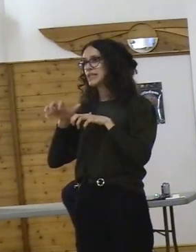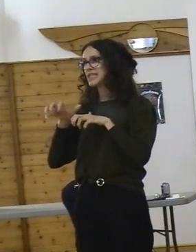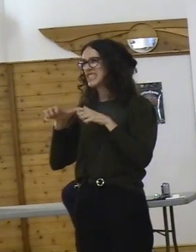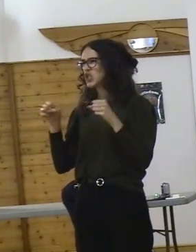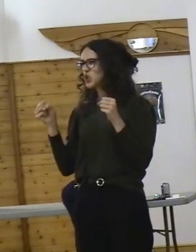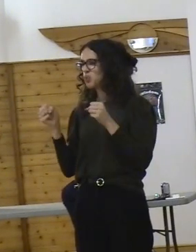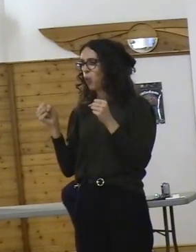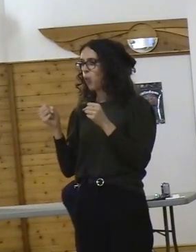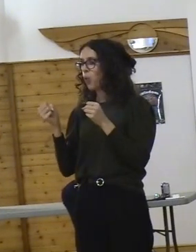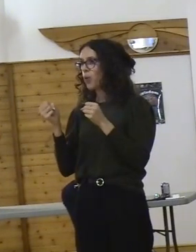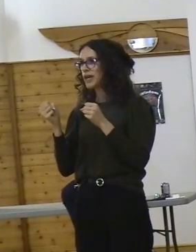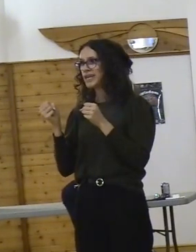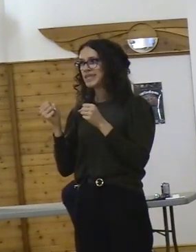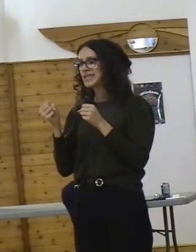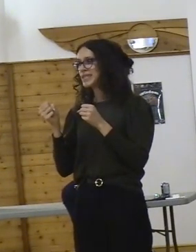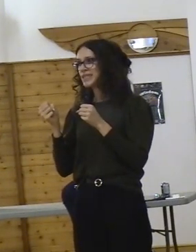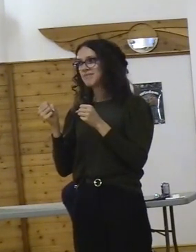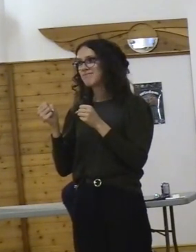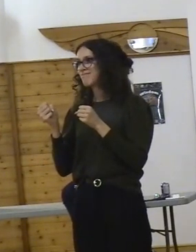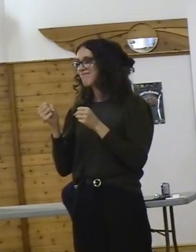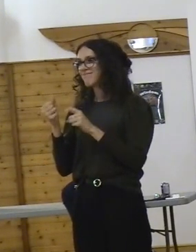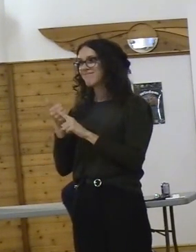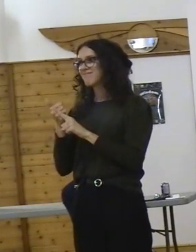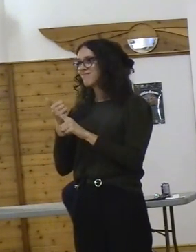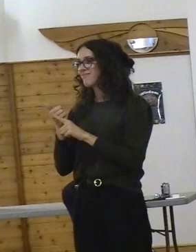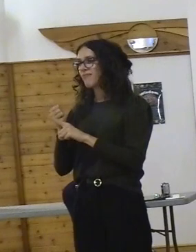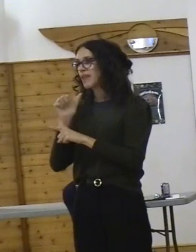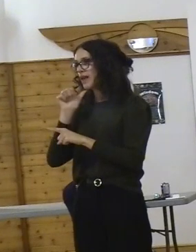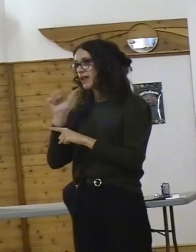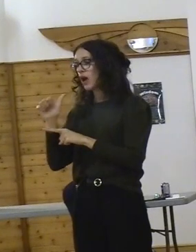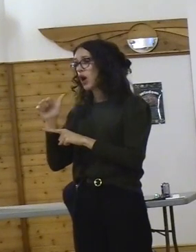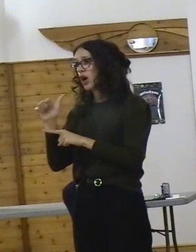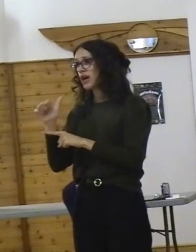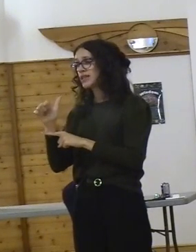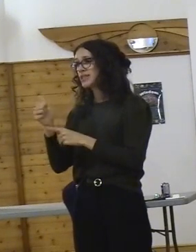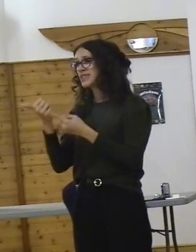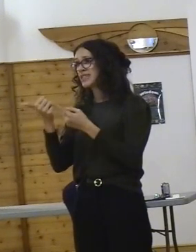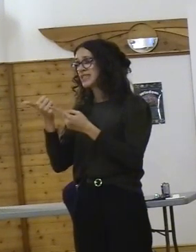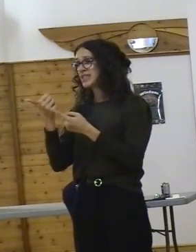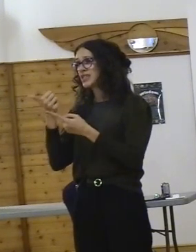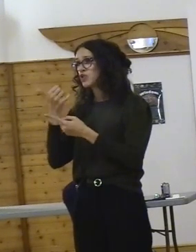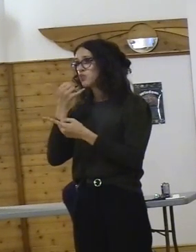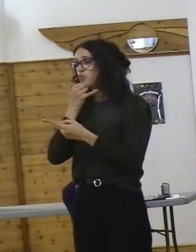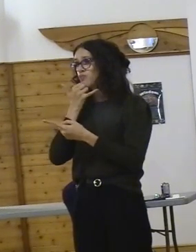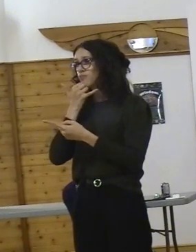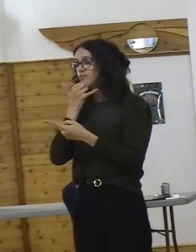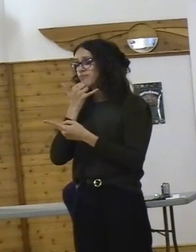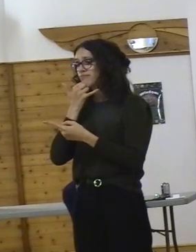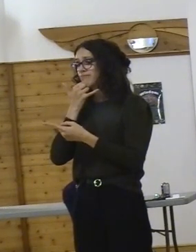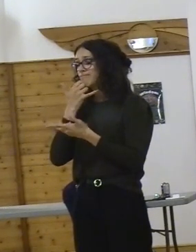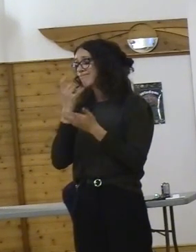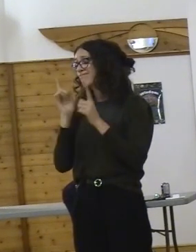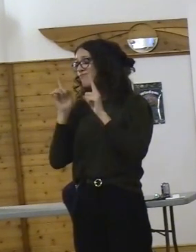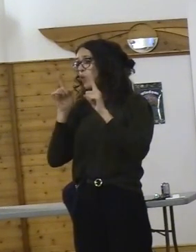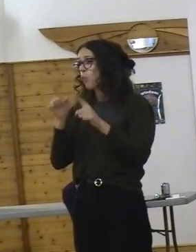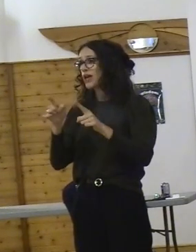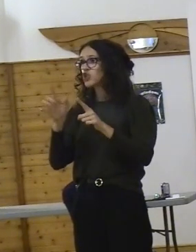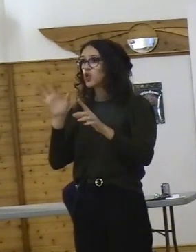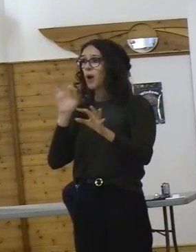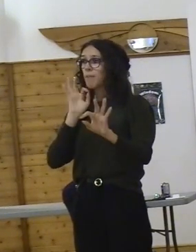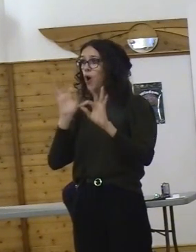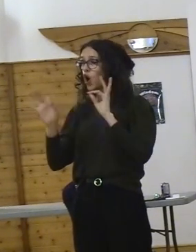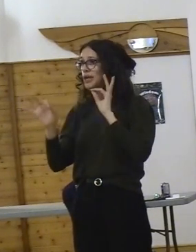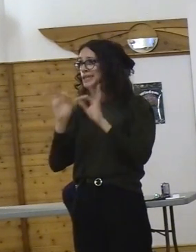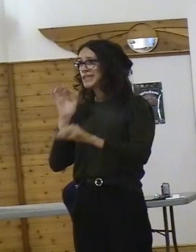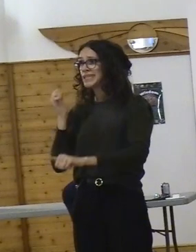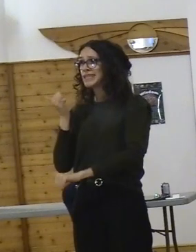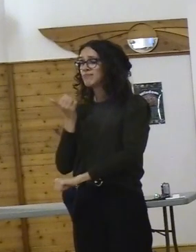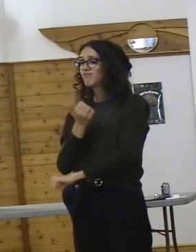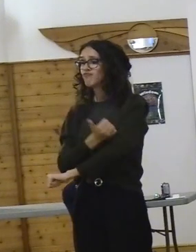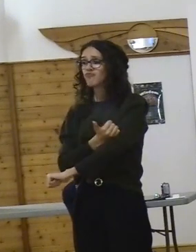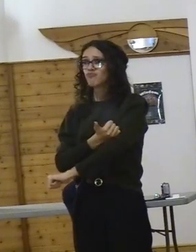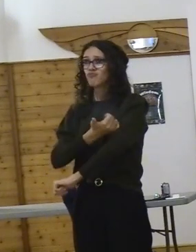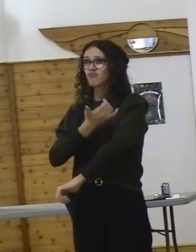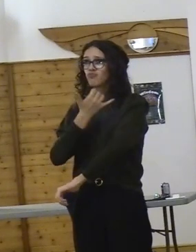She was all drugged up from wherever party they were at.